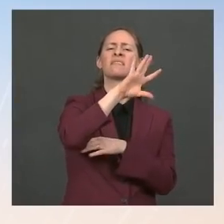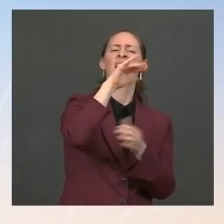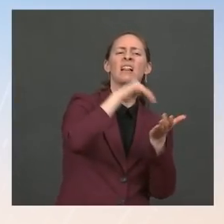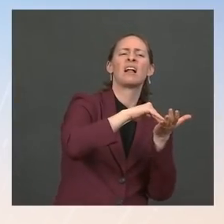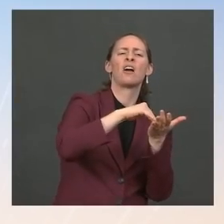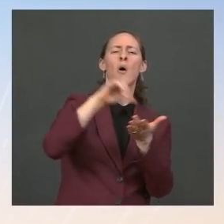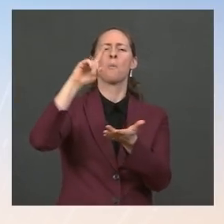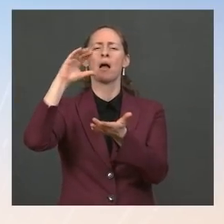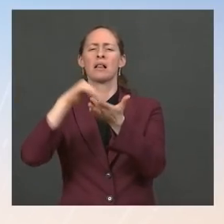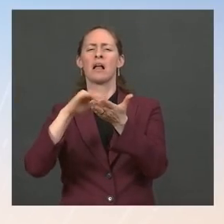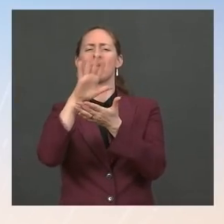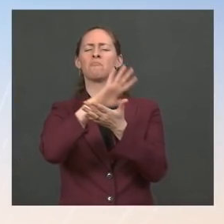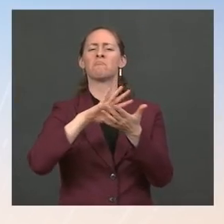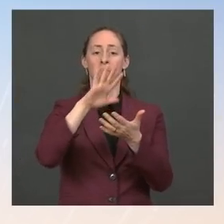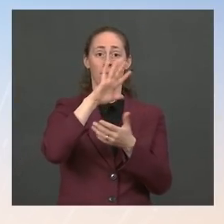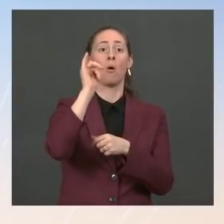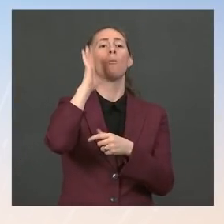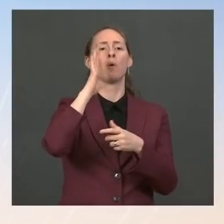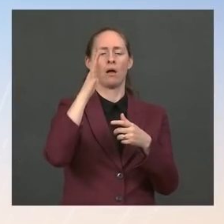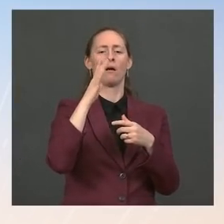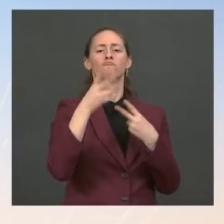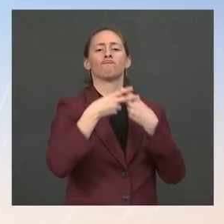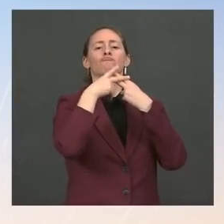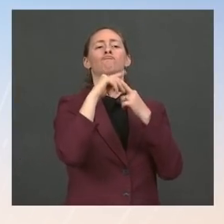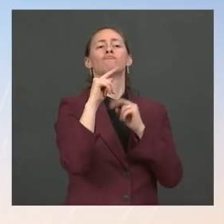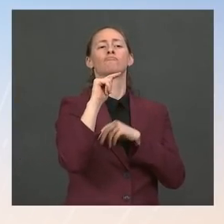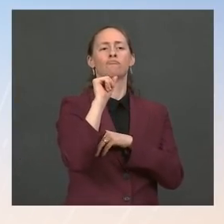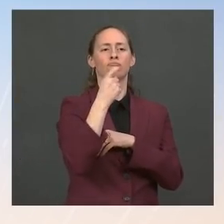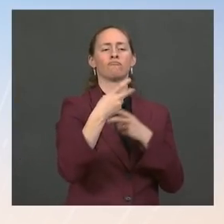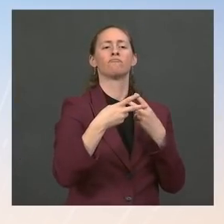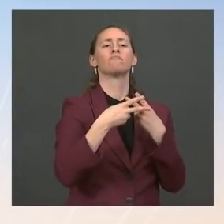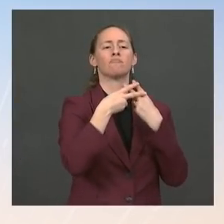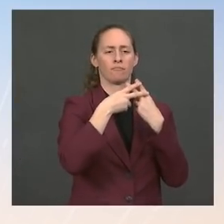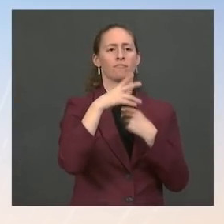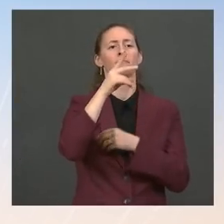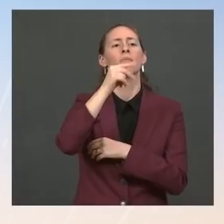with income above $1 million per year will see their income taxes go up by $65,000.